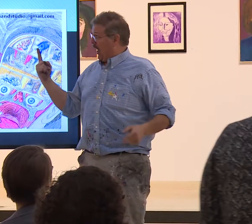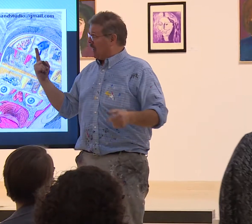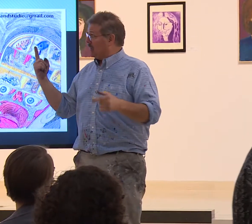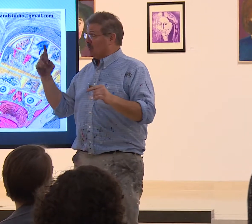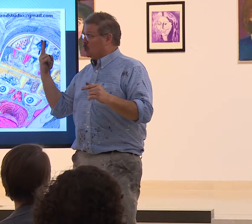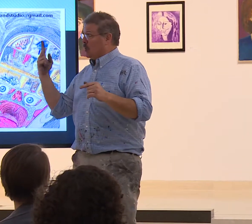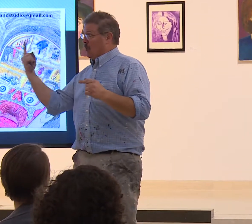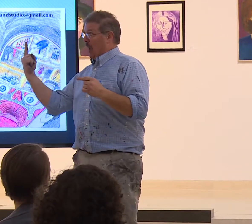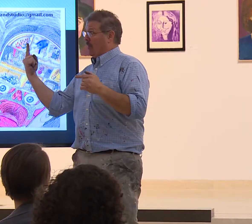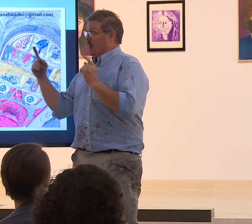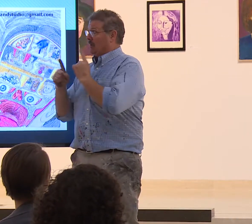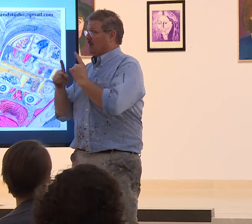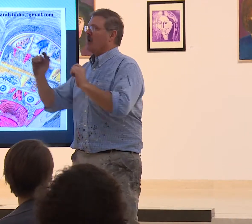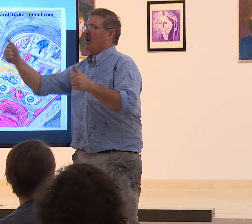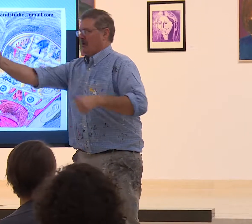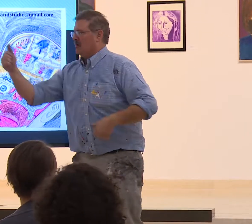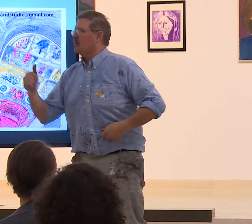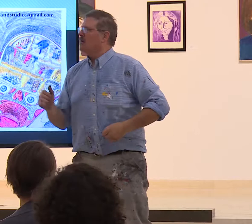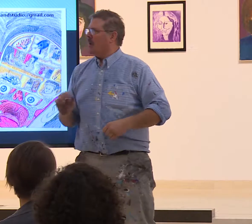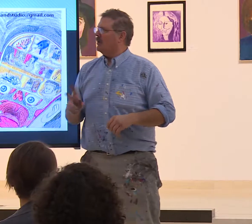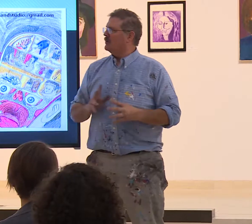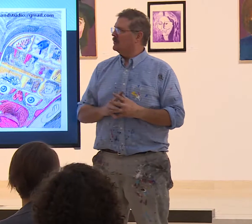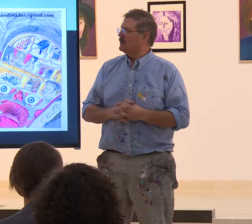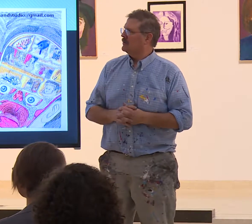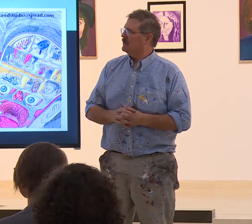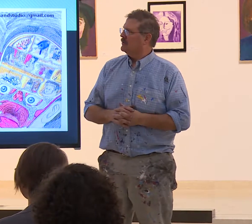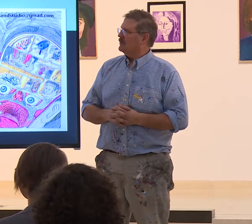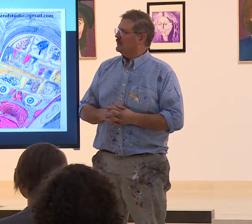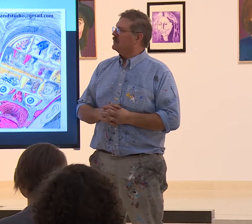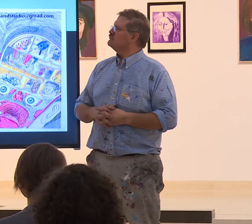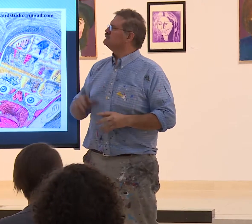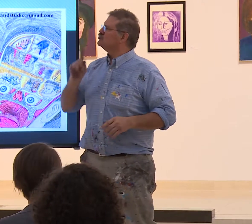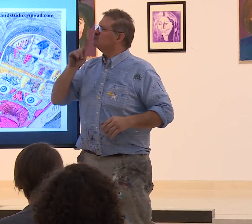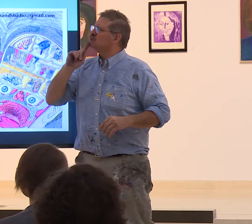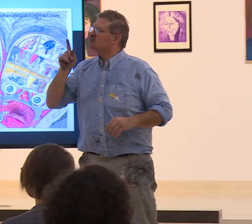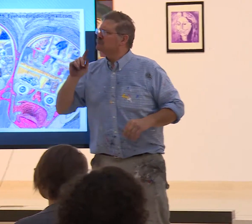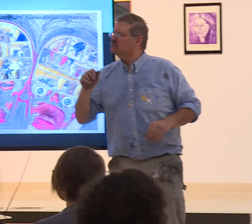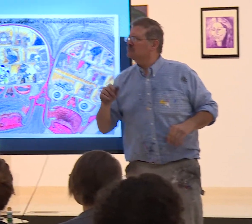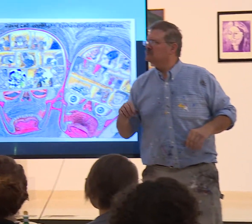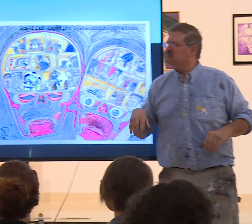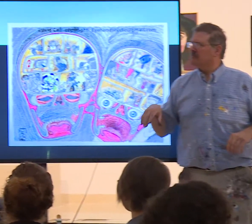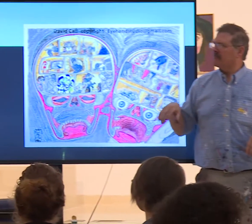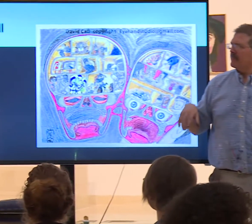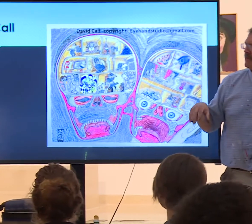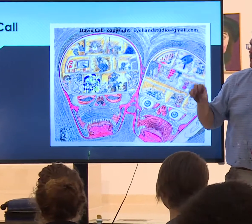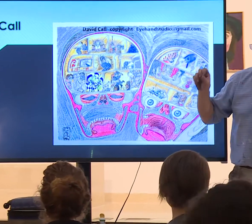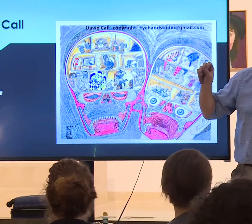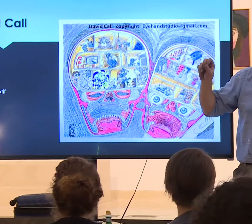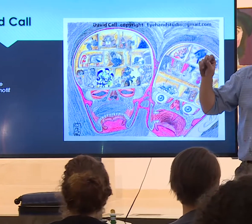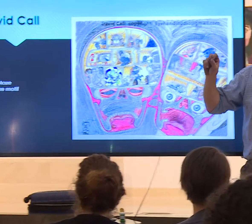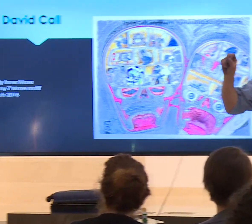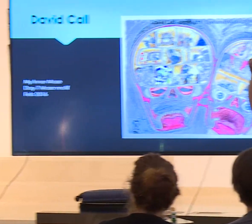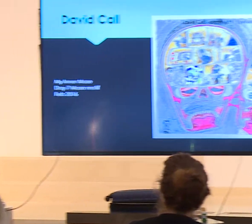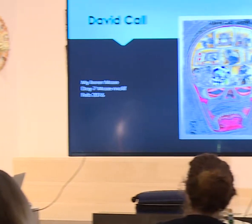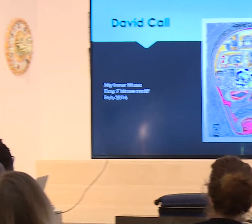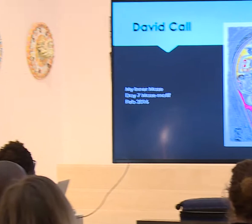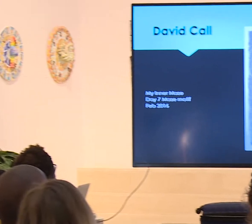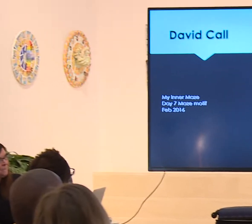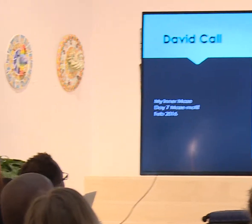at RSE, and here I am, so I need to explain what, now? Patti: Your name, your name sign, where you're from. Ha ha!